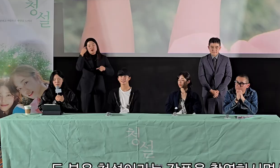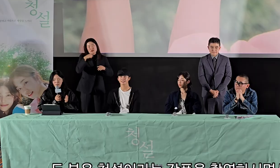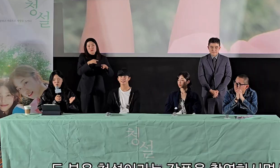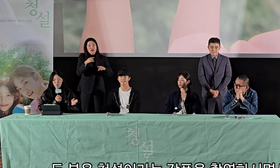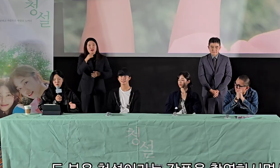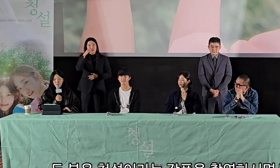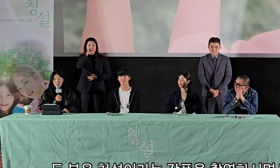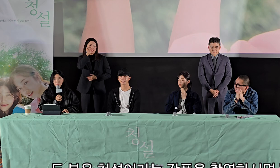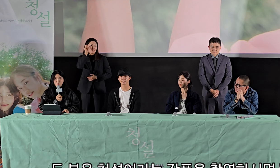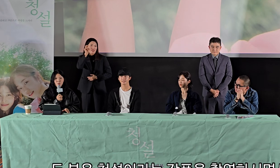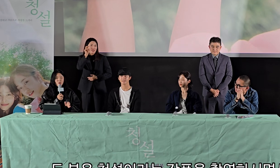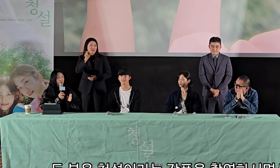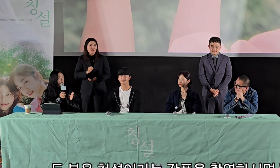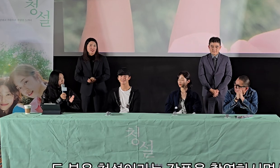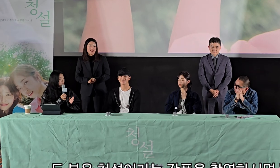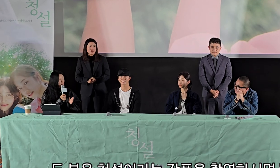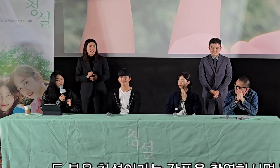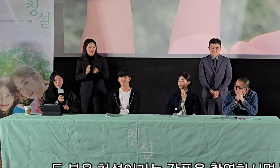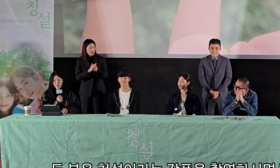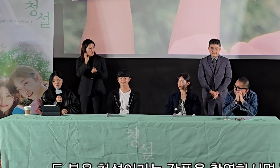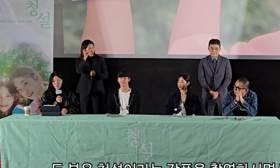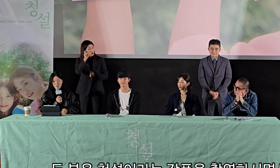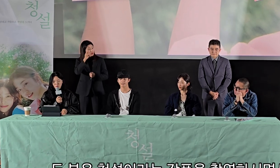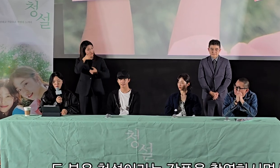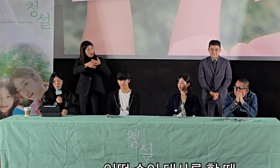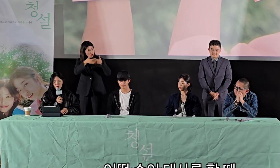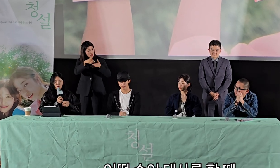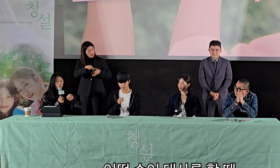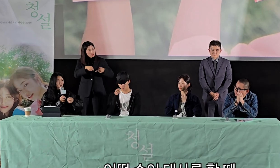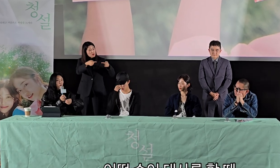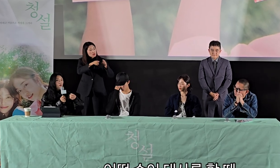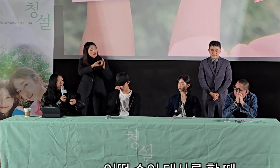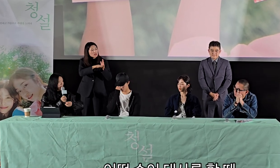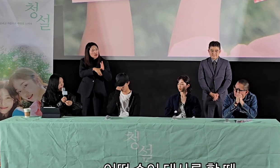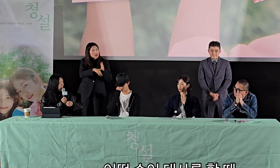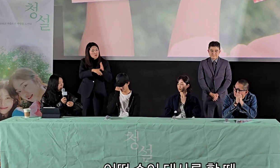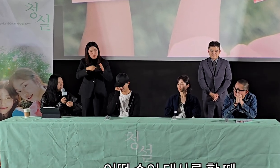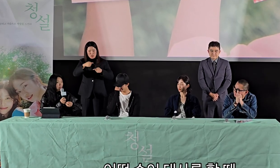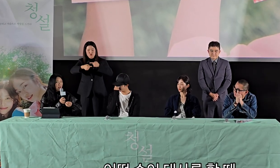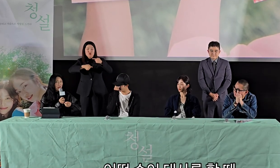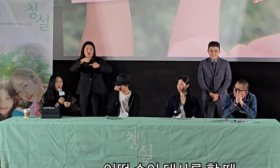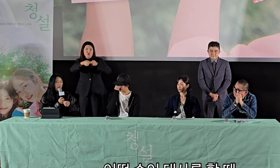The two people created a work called Cheongseol. While filming, was there a sign language scene that made you feel like